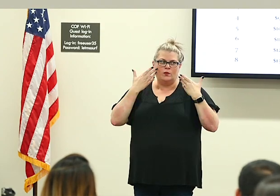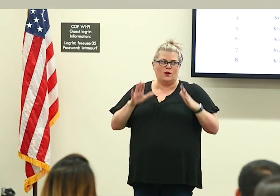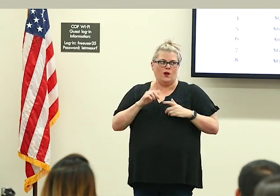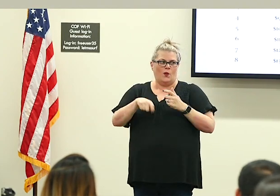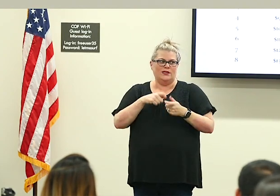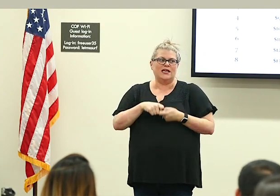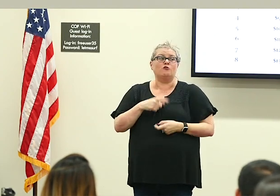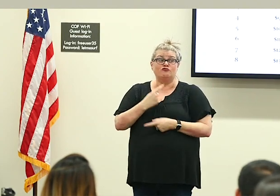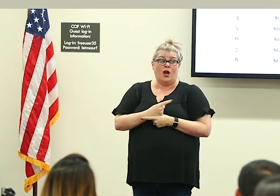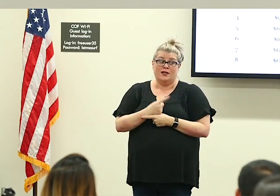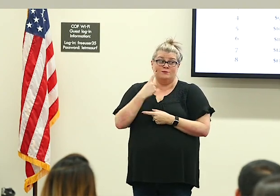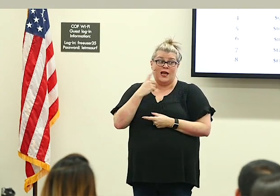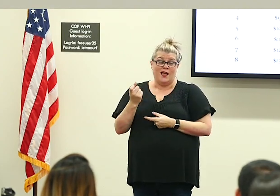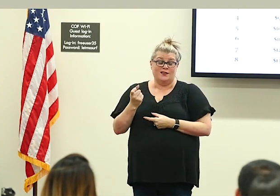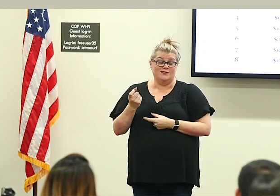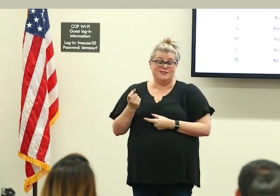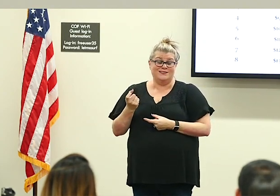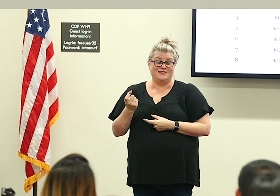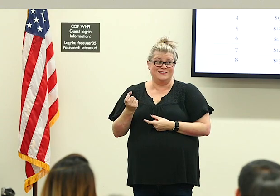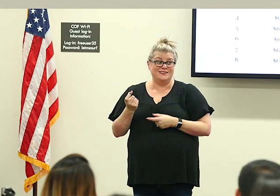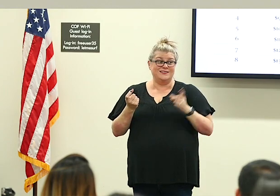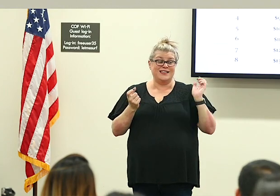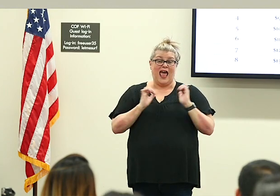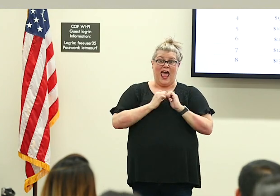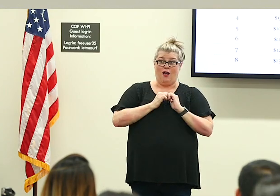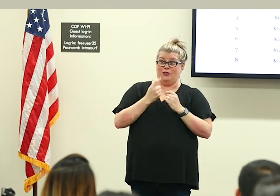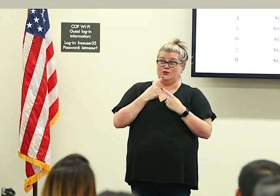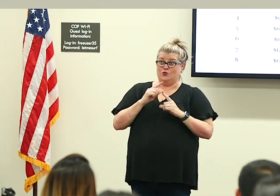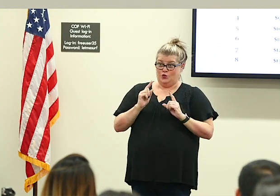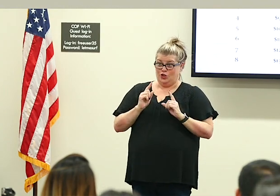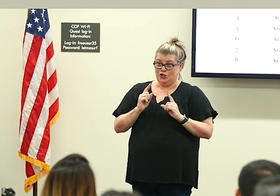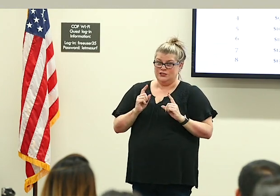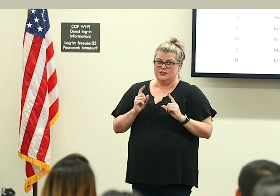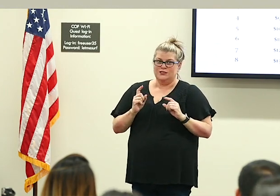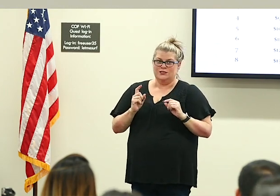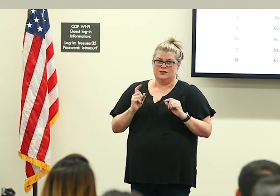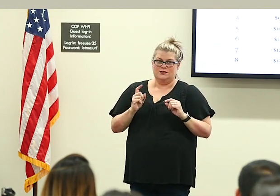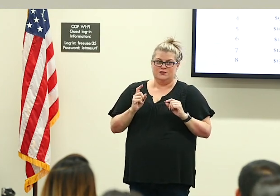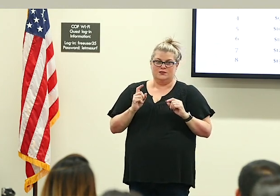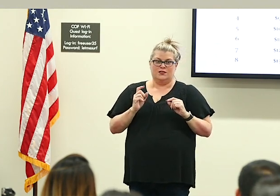Right. Because the way this works is, the two-bedrooms,